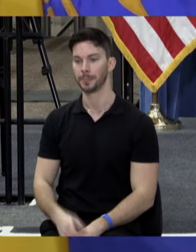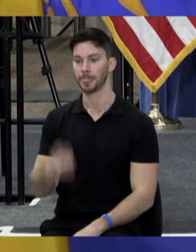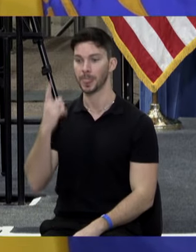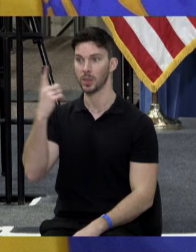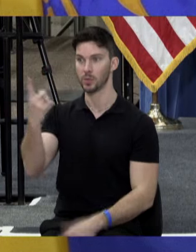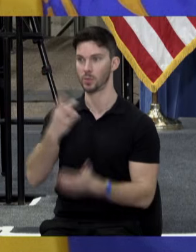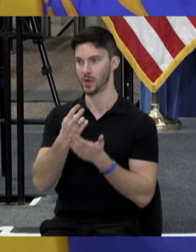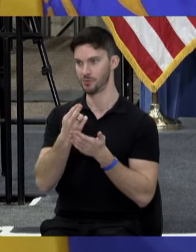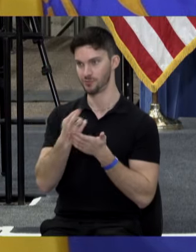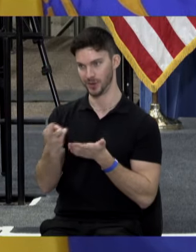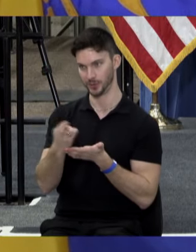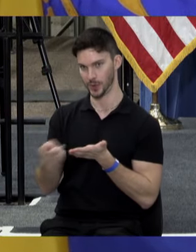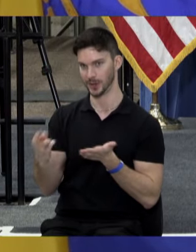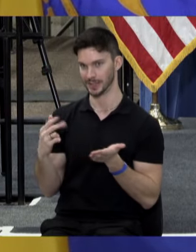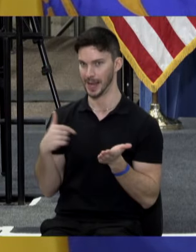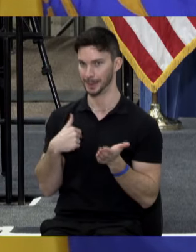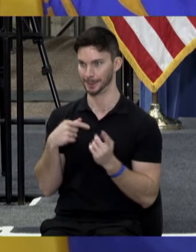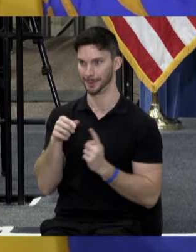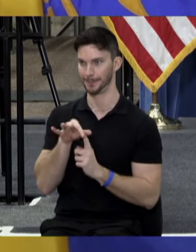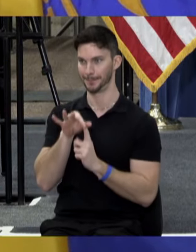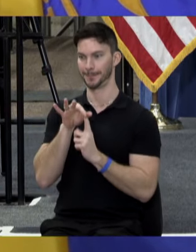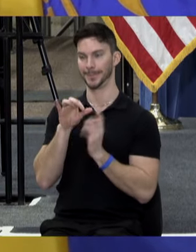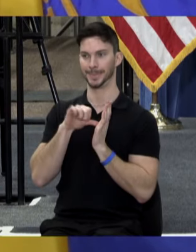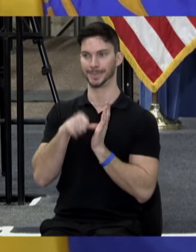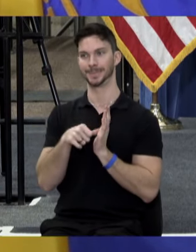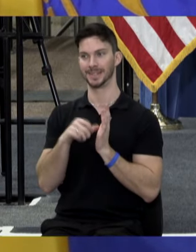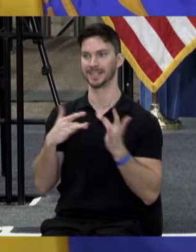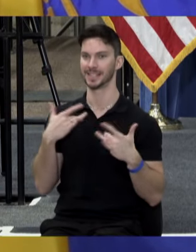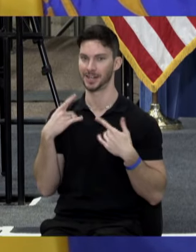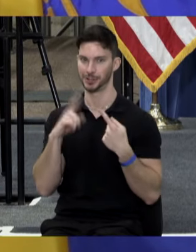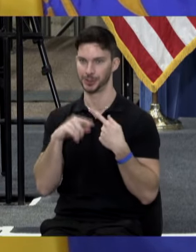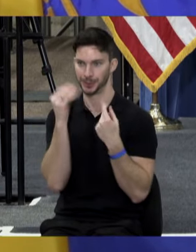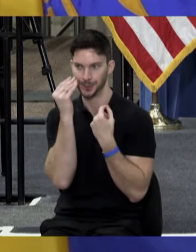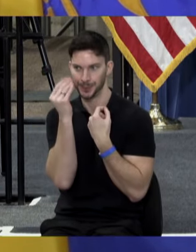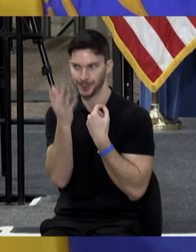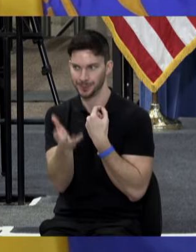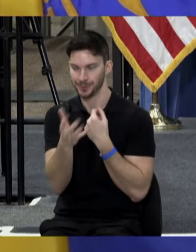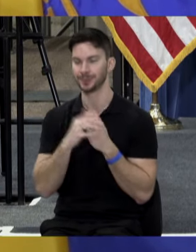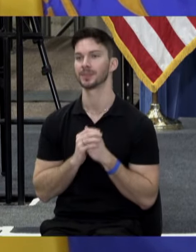excited to share with you today and give you a little sneak peek to the forthcoming series